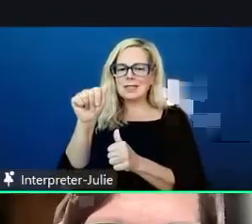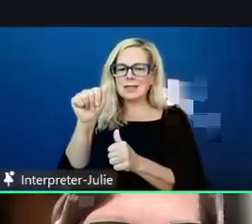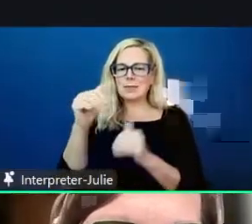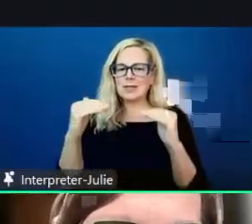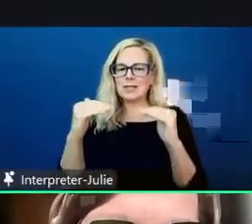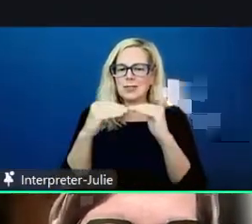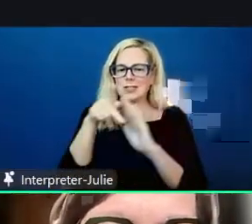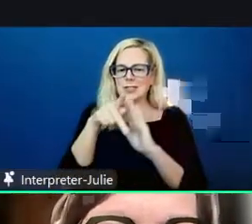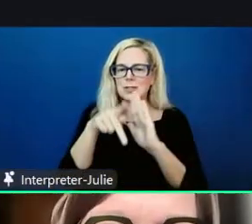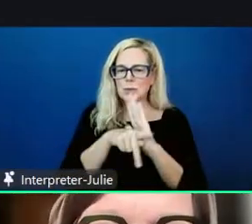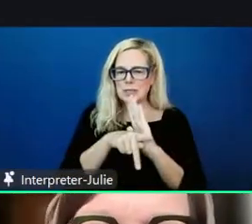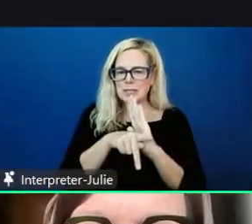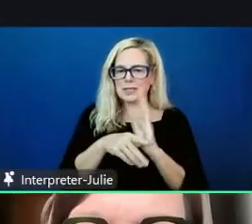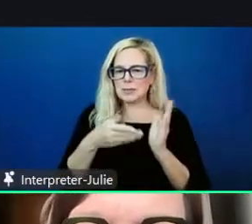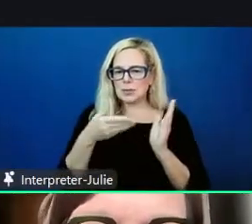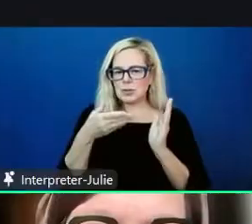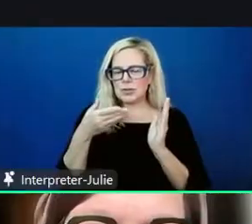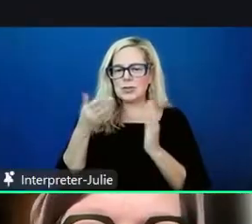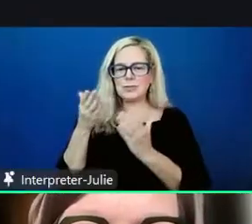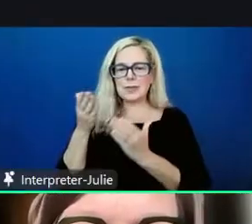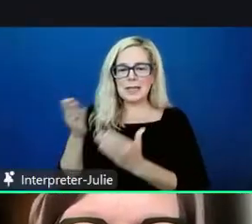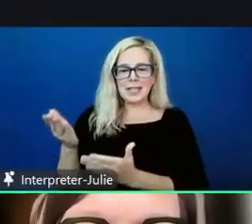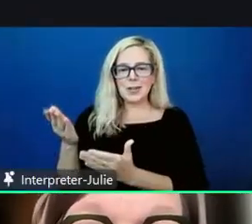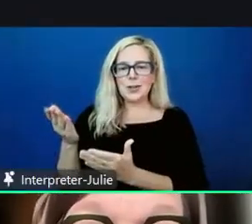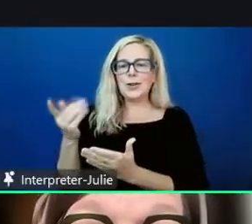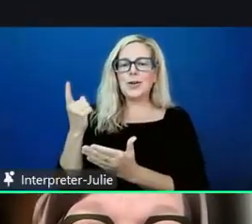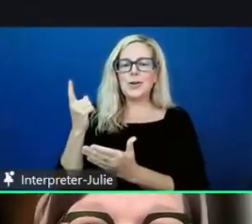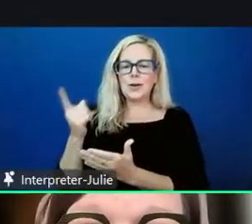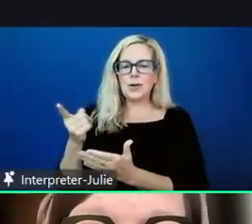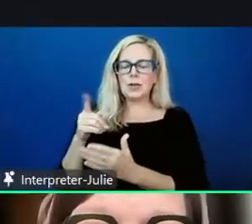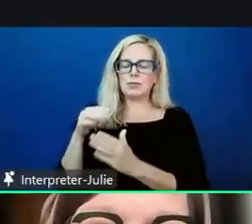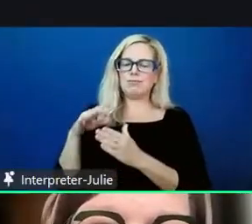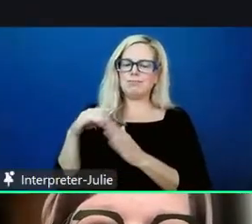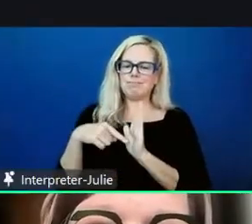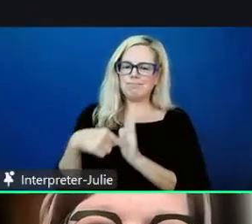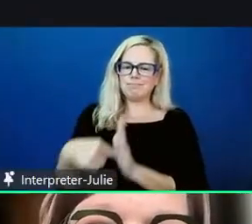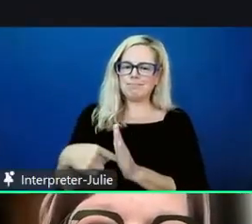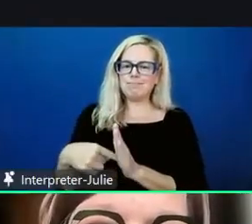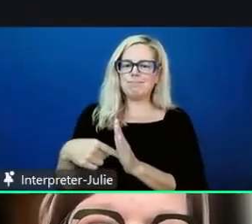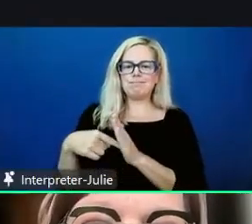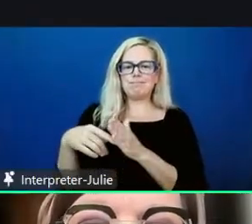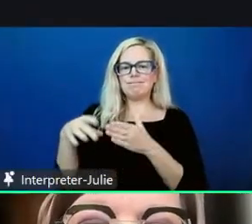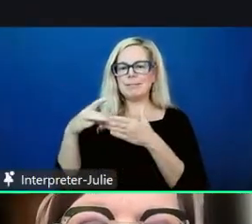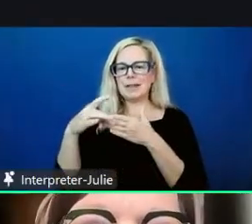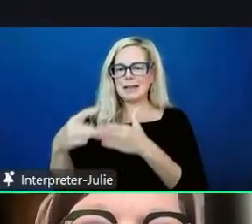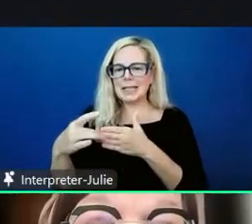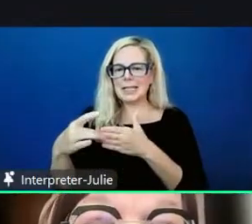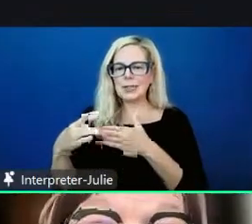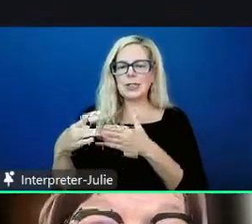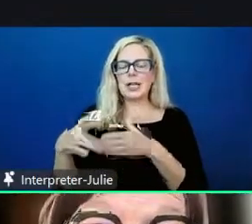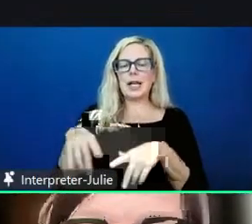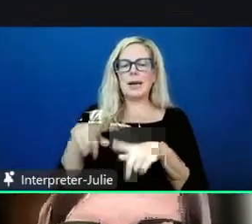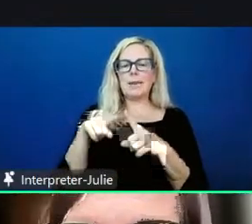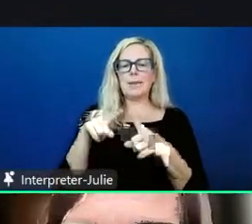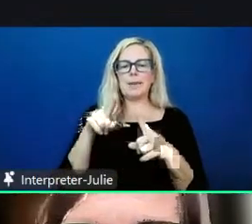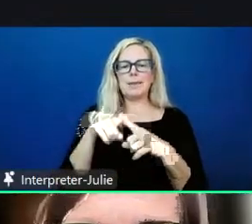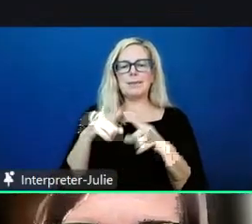intersectionality and encouraging leadership by disabled people, resisting normative capitalist production,